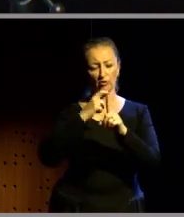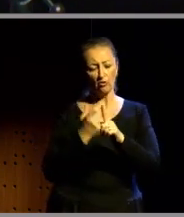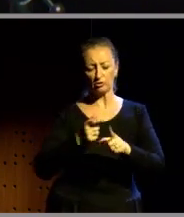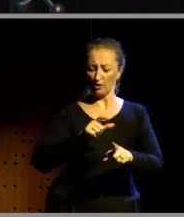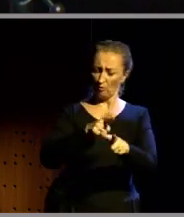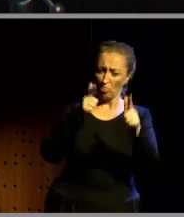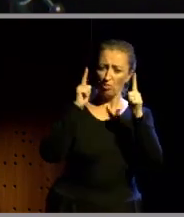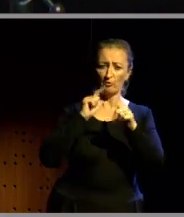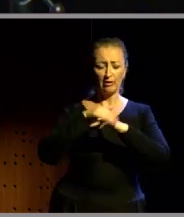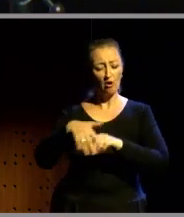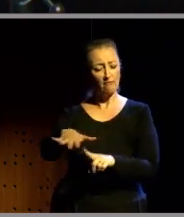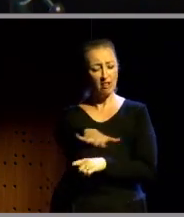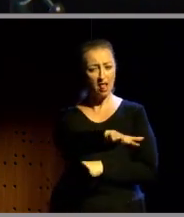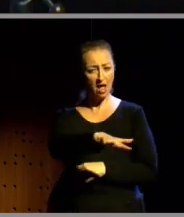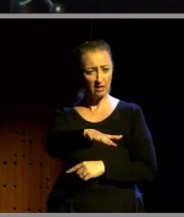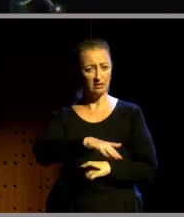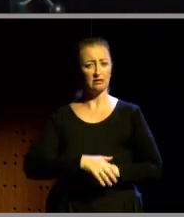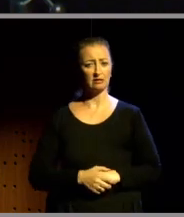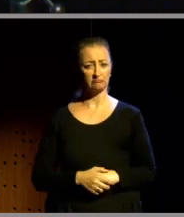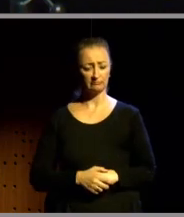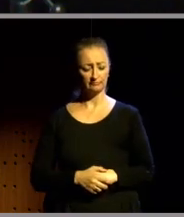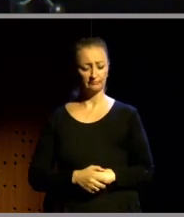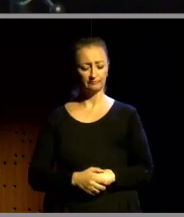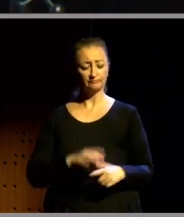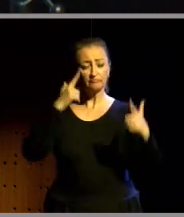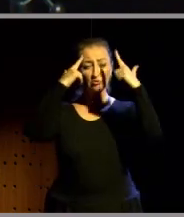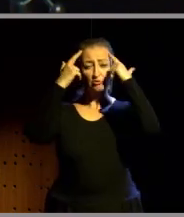Creative Australia, previously the Australia Council for the Arts,